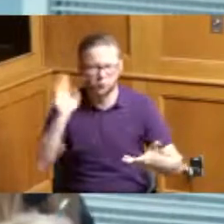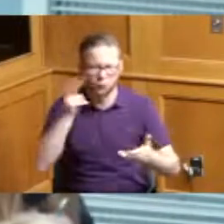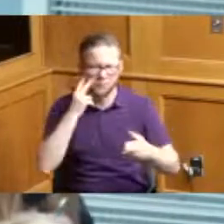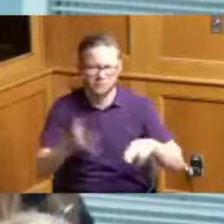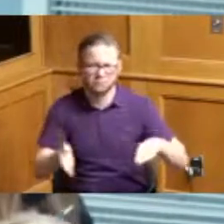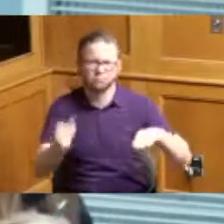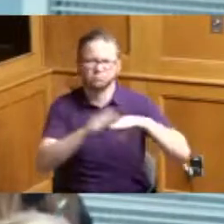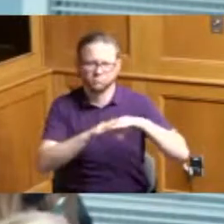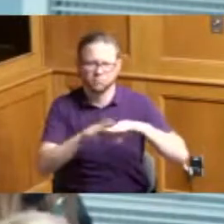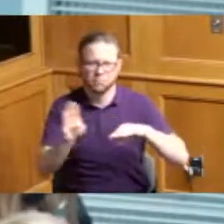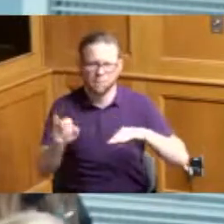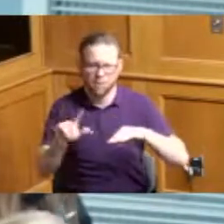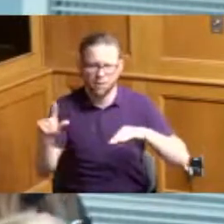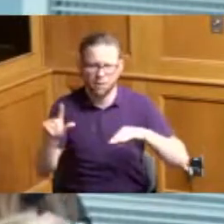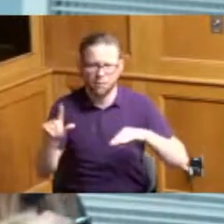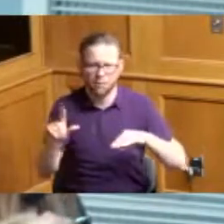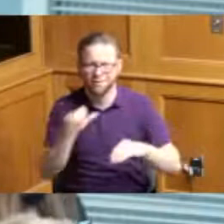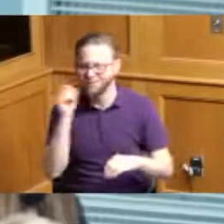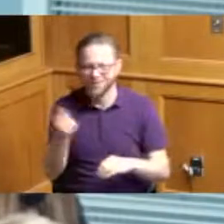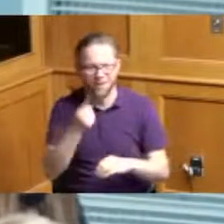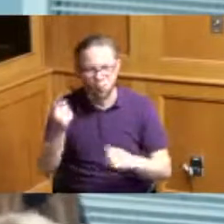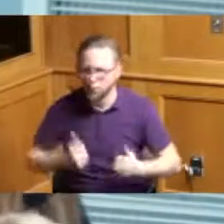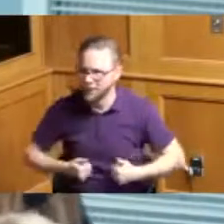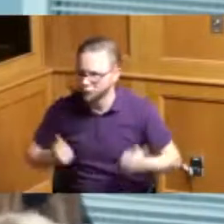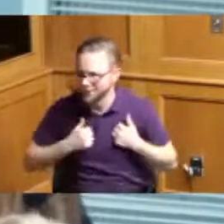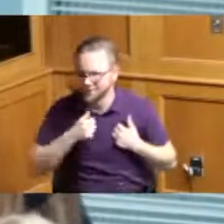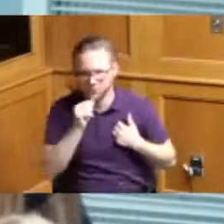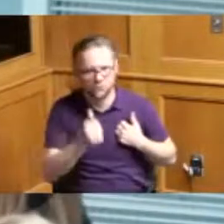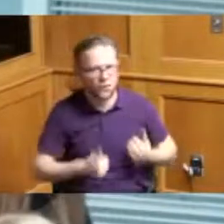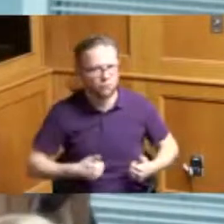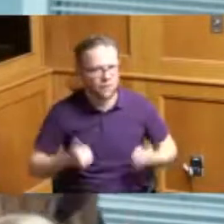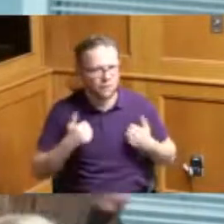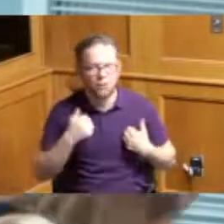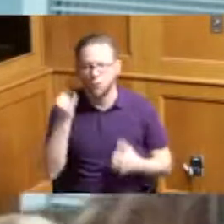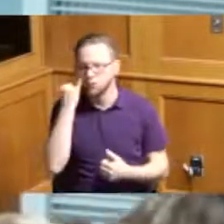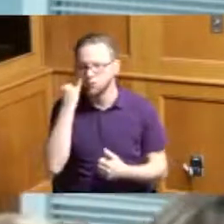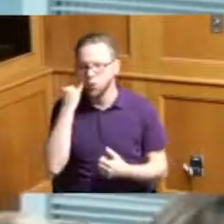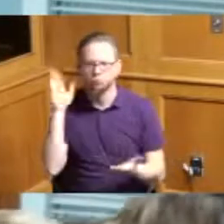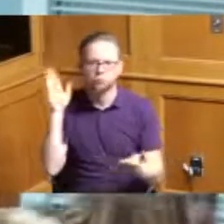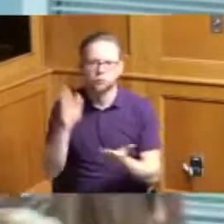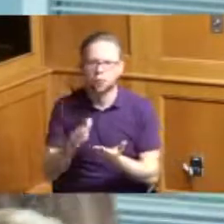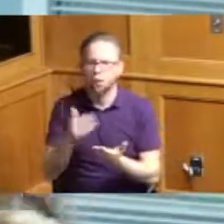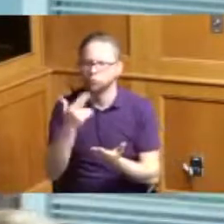not only residential versus non-residential let's take a small restaurant as restaurant may have